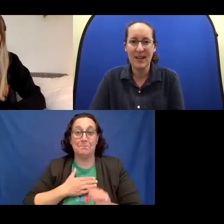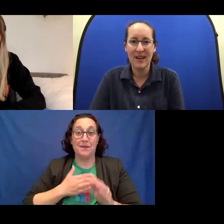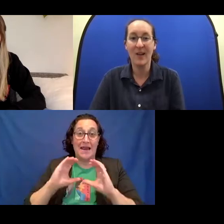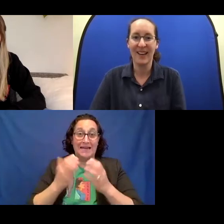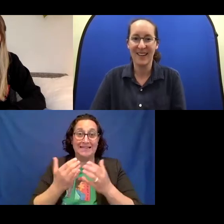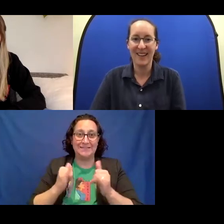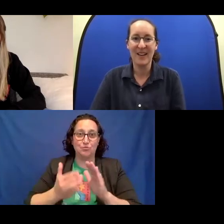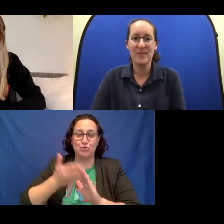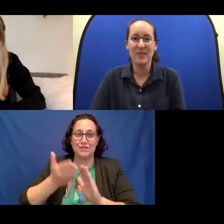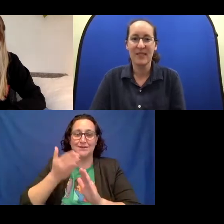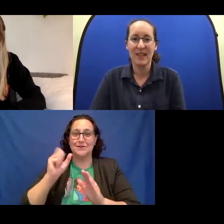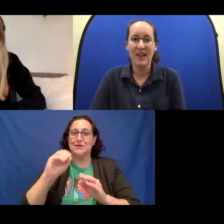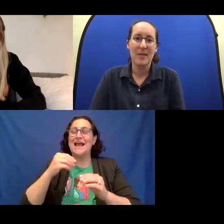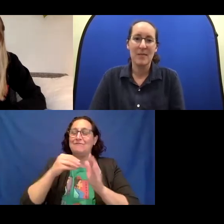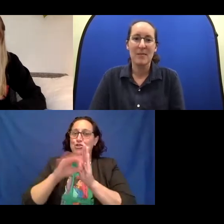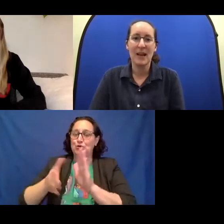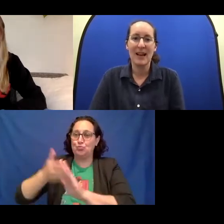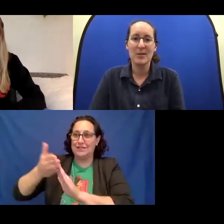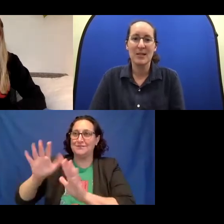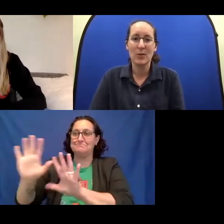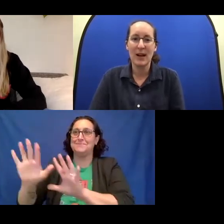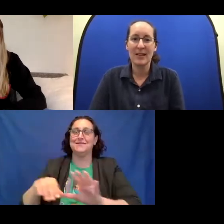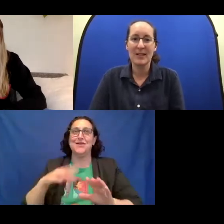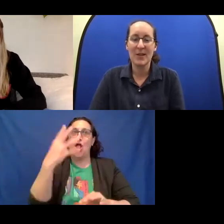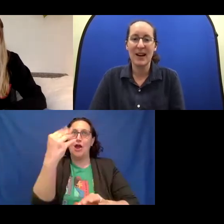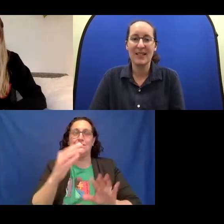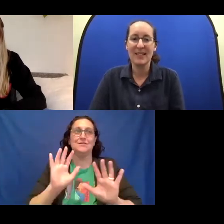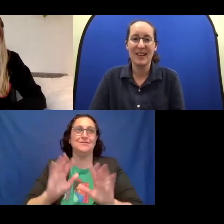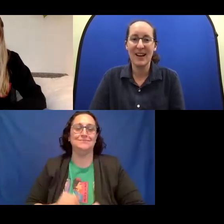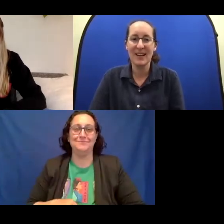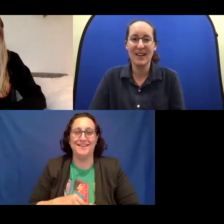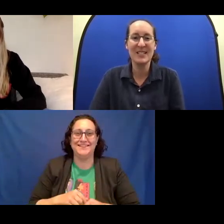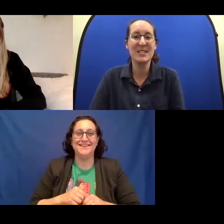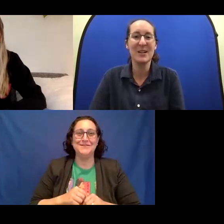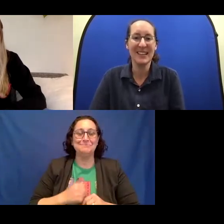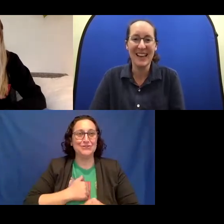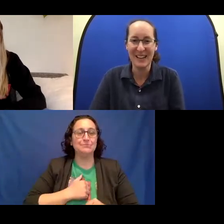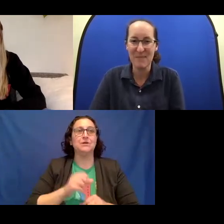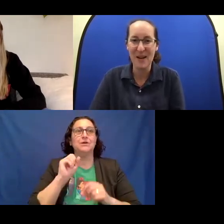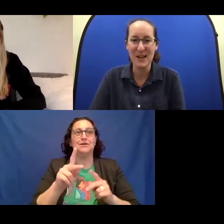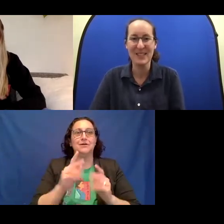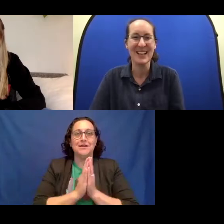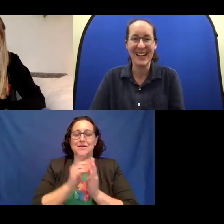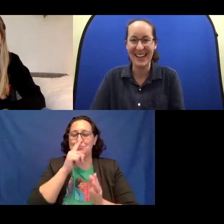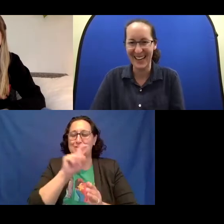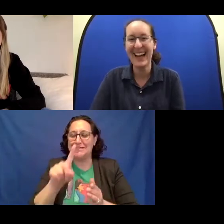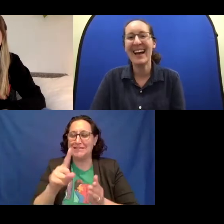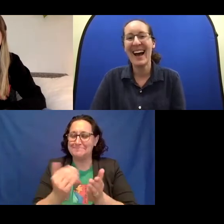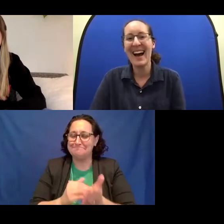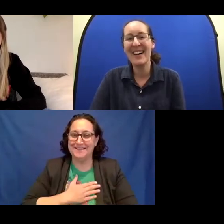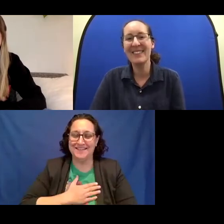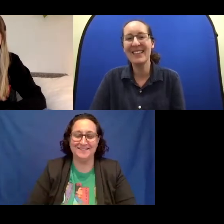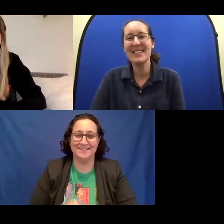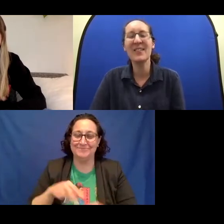Okay, my class was still running so I had a student that had popped up, sorry! So uhh